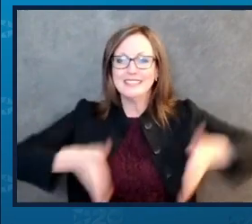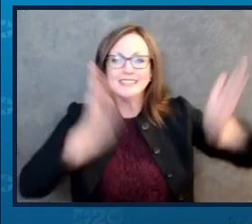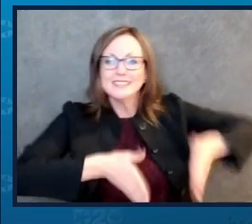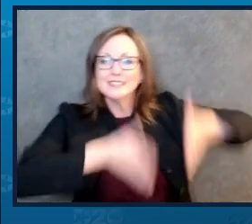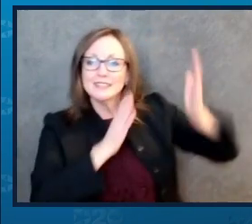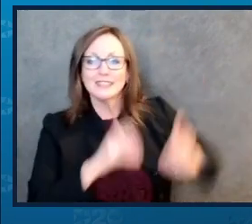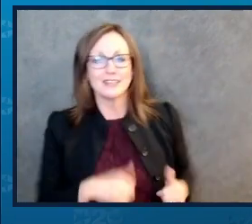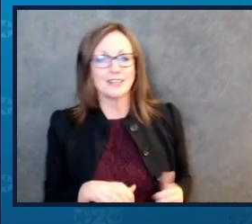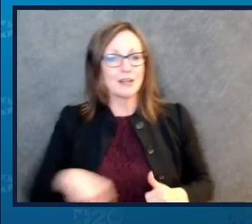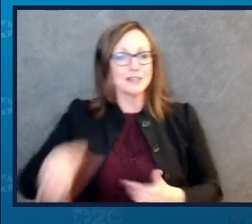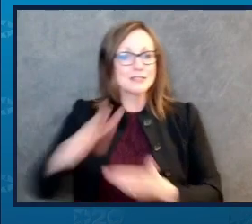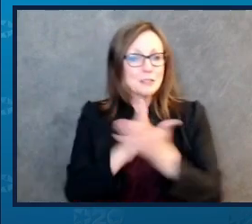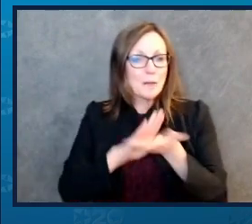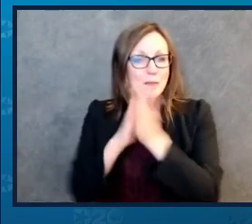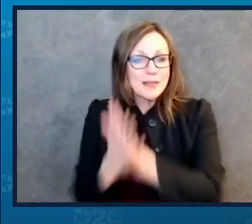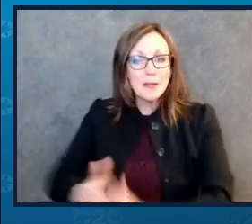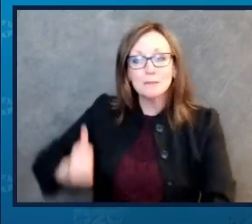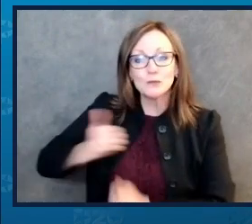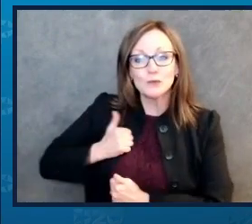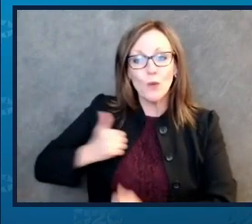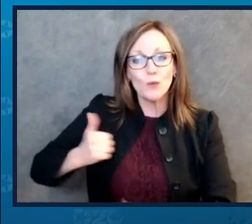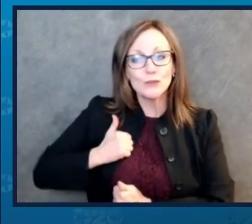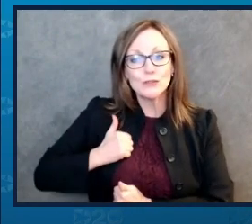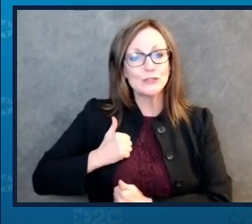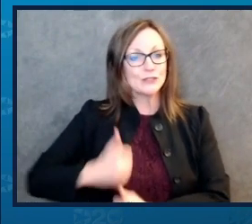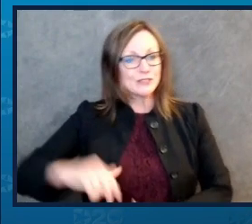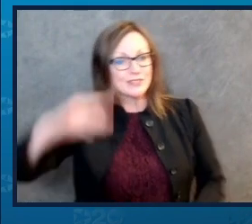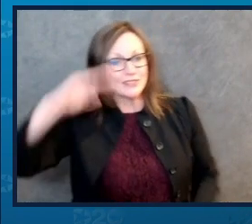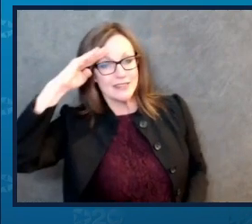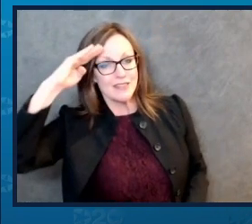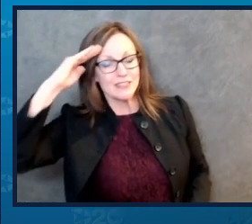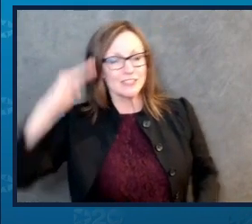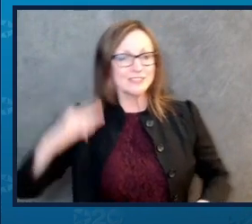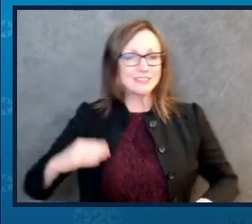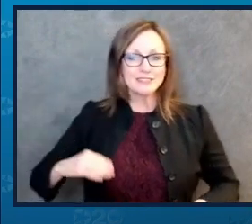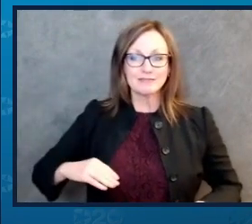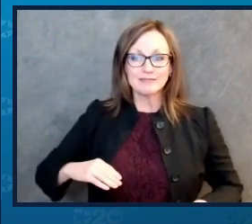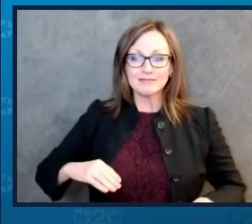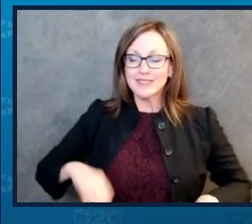HEARTS. IMMIGRANTS ARE SOLDIER, SAILORS,